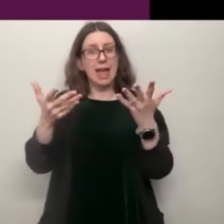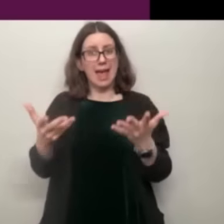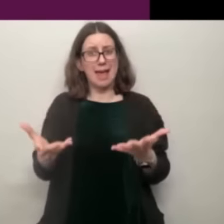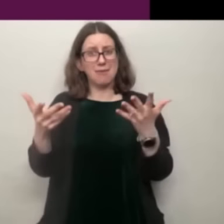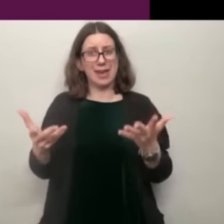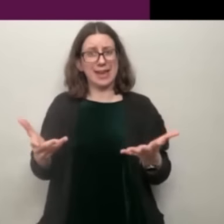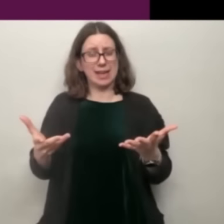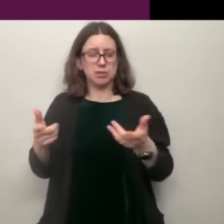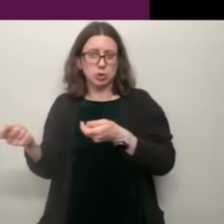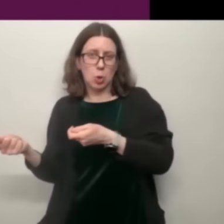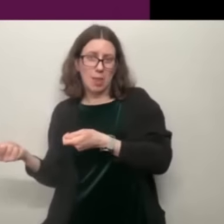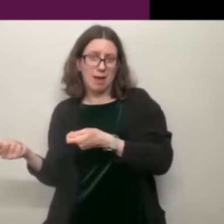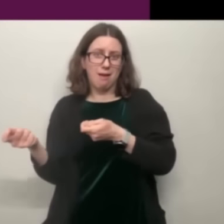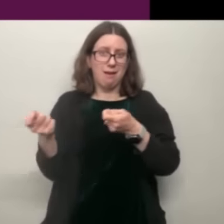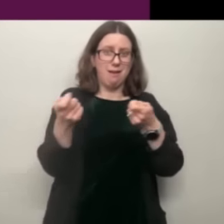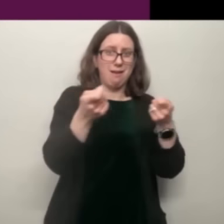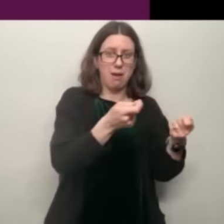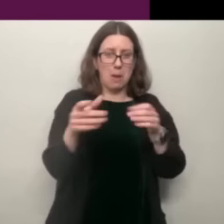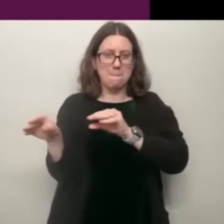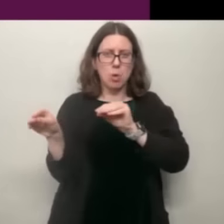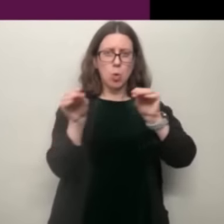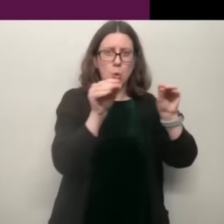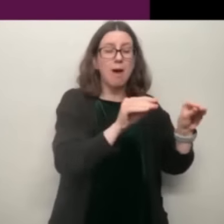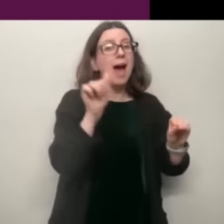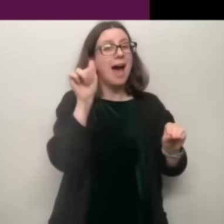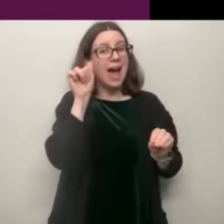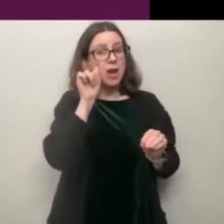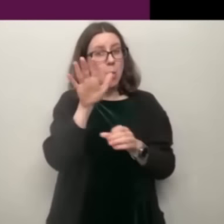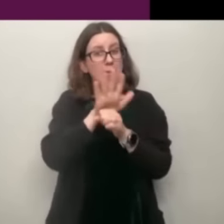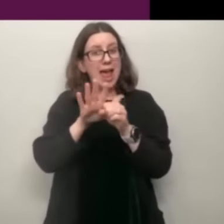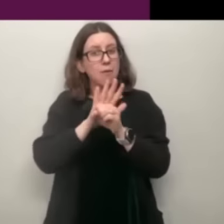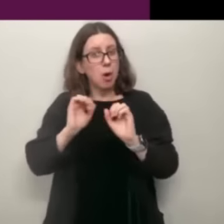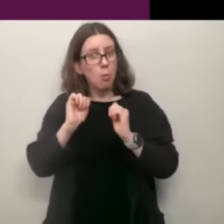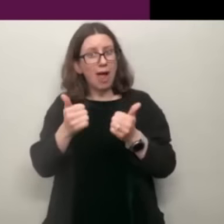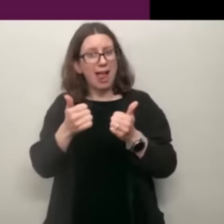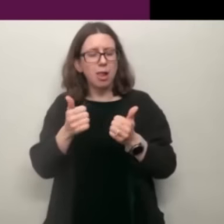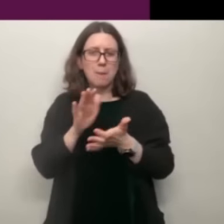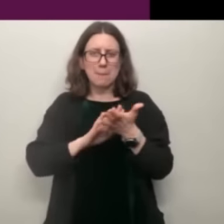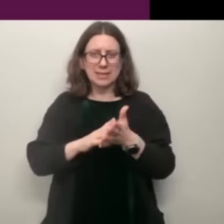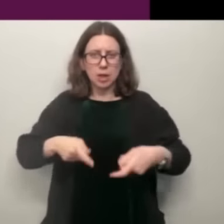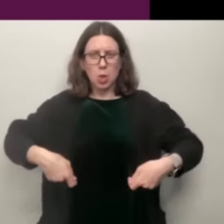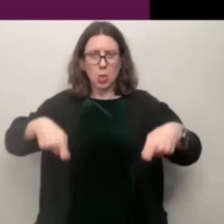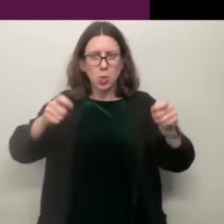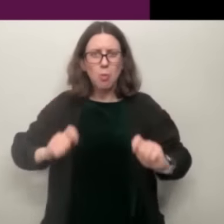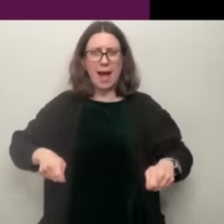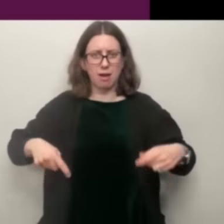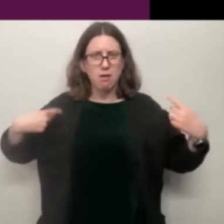and this feels challenging as the wagon would've to take that heavy item of some very steep inclines out of